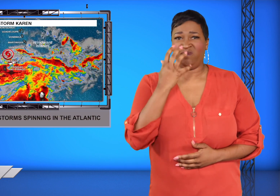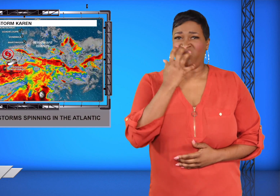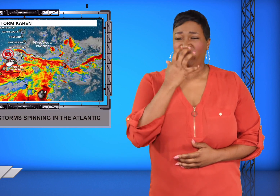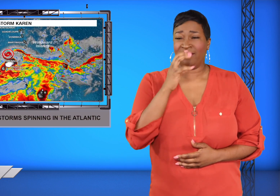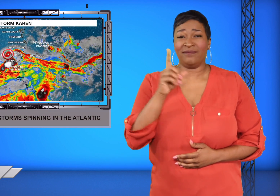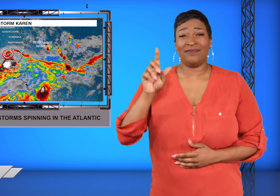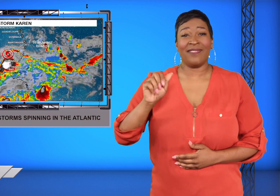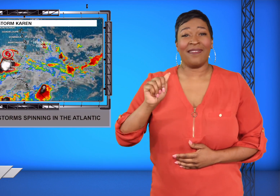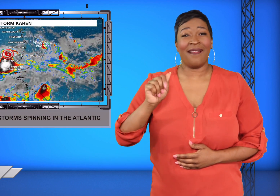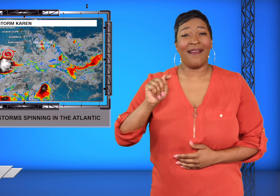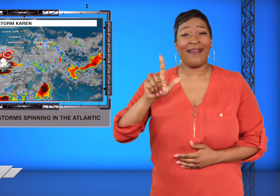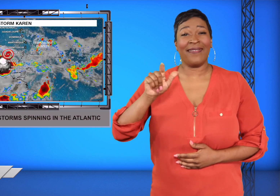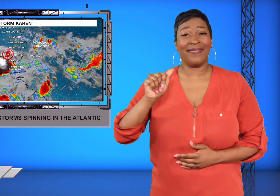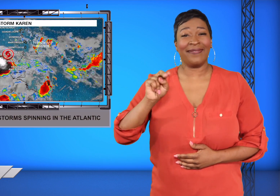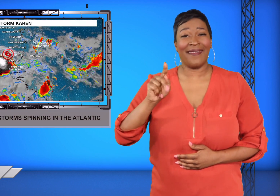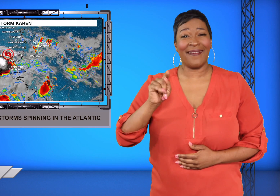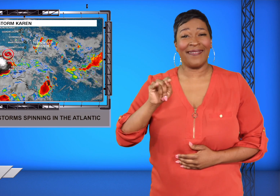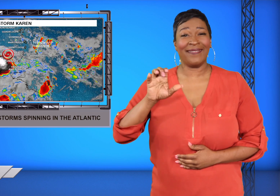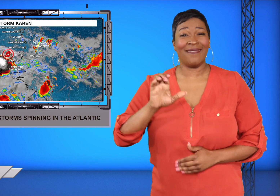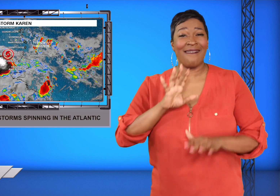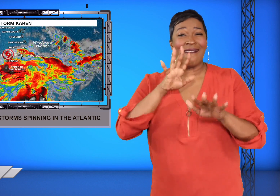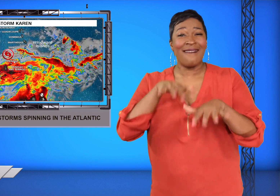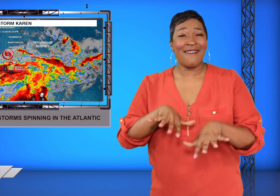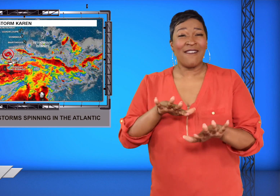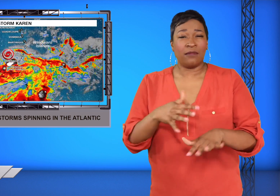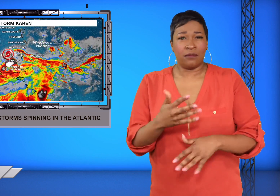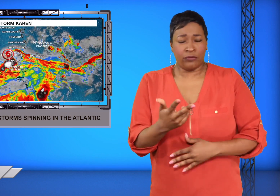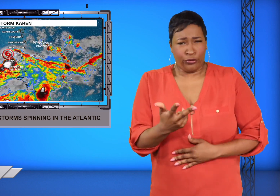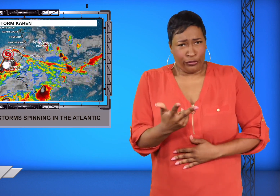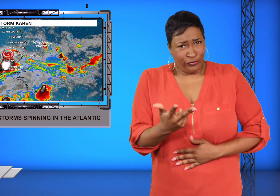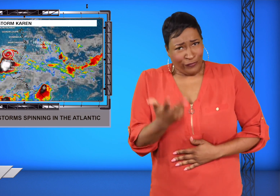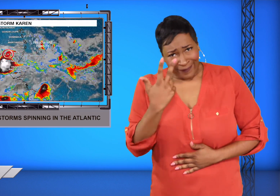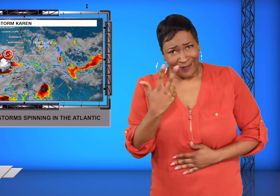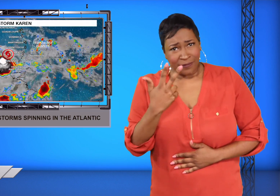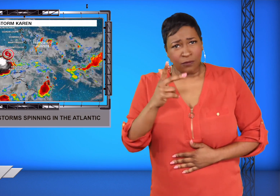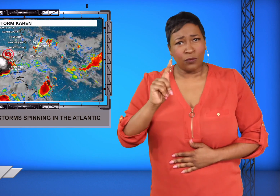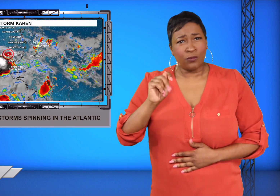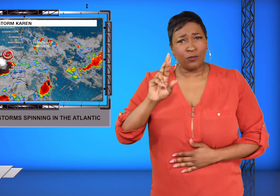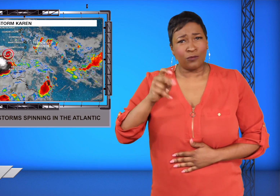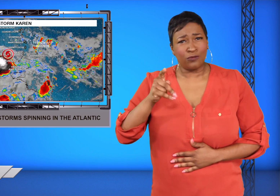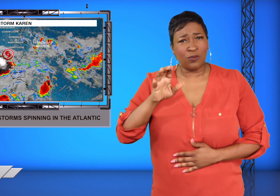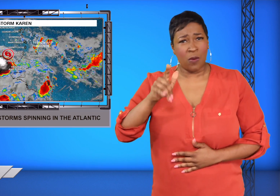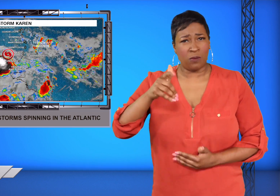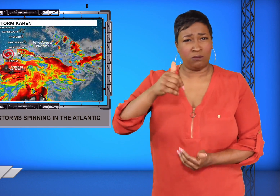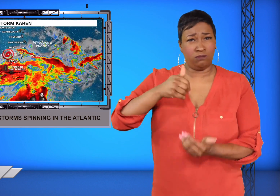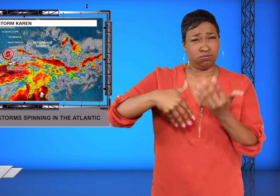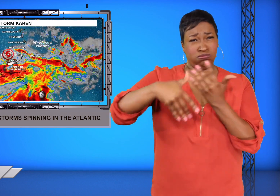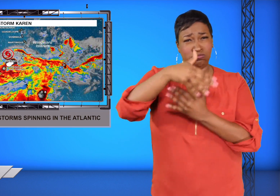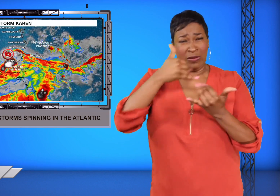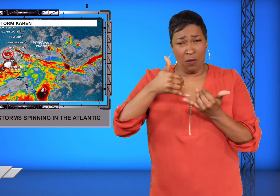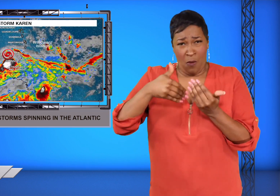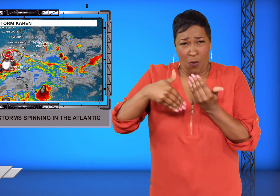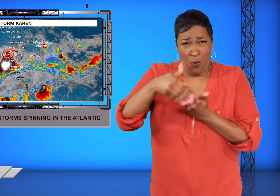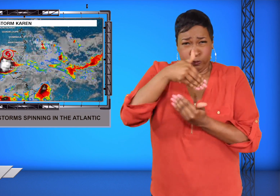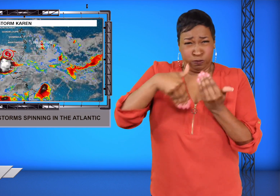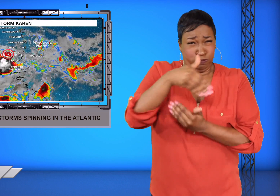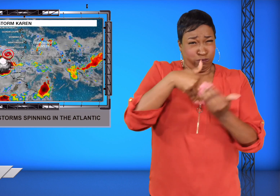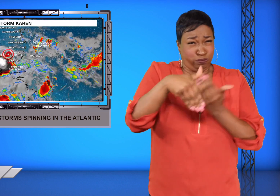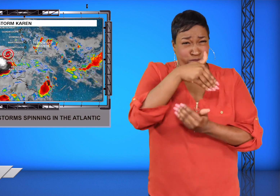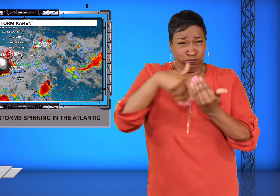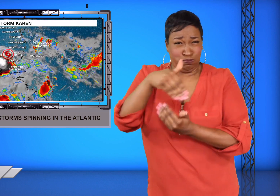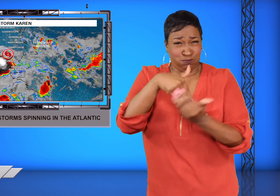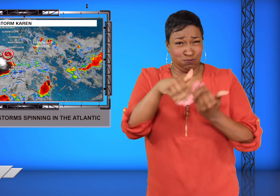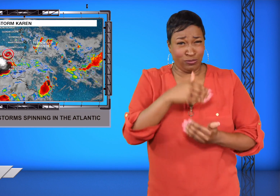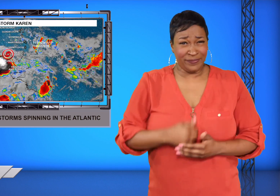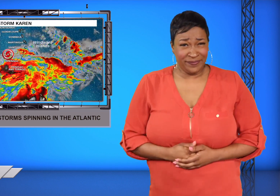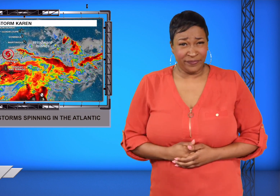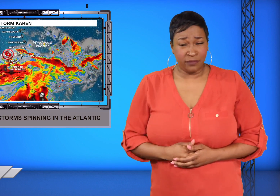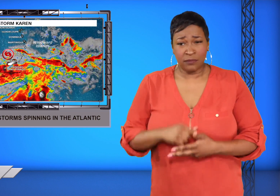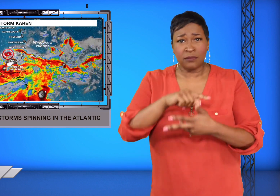Three tropical storms are spinning through the Atlantic right now.